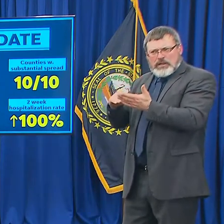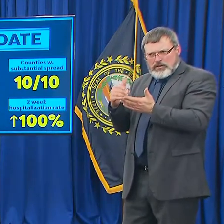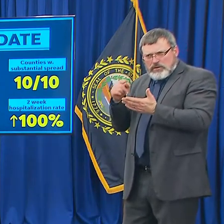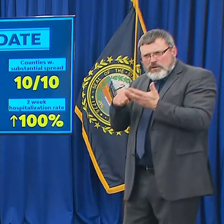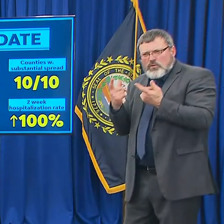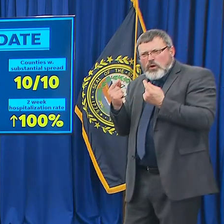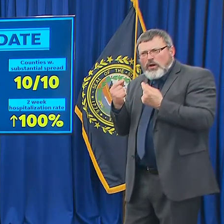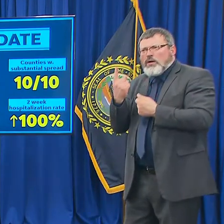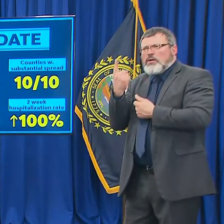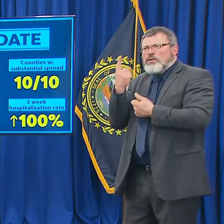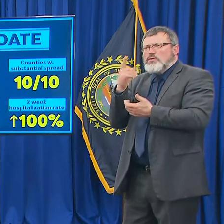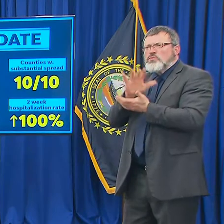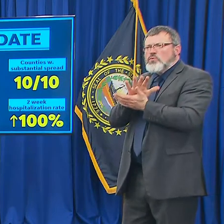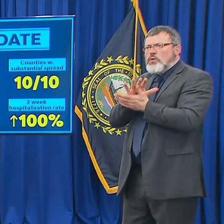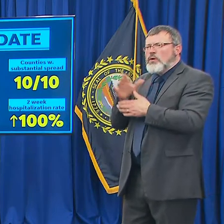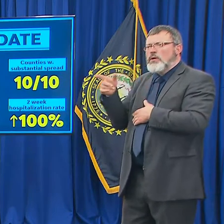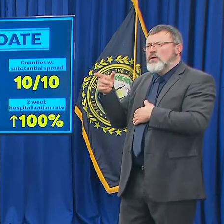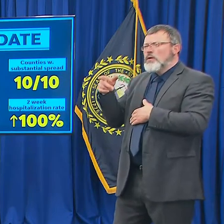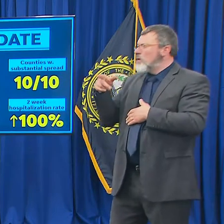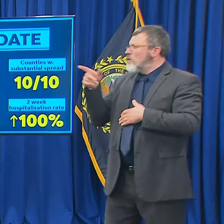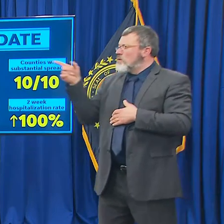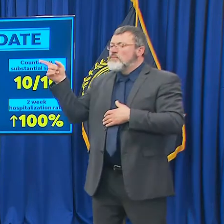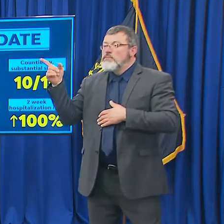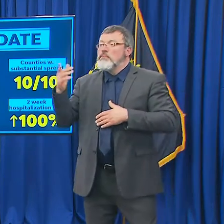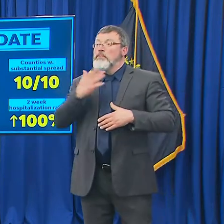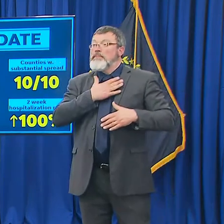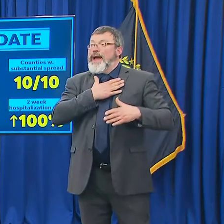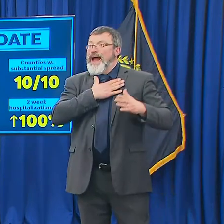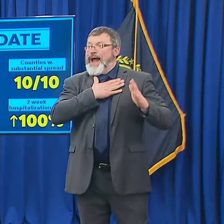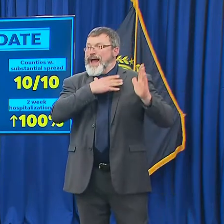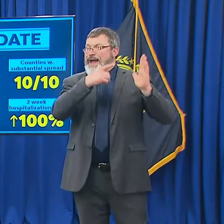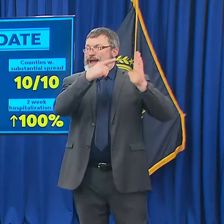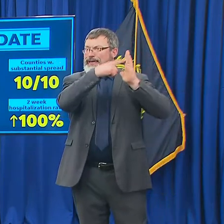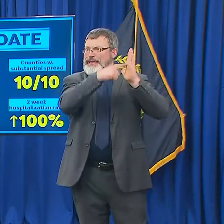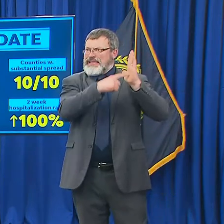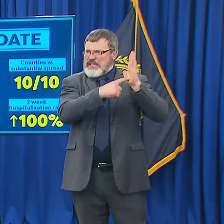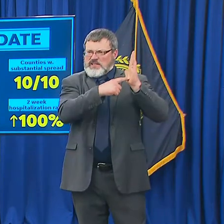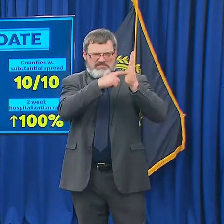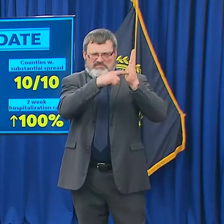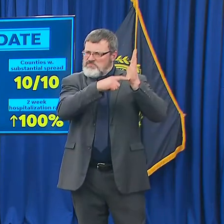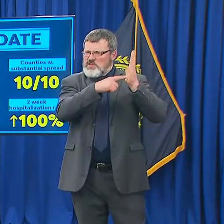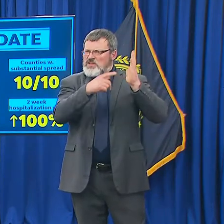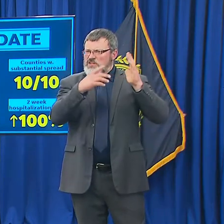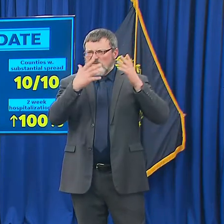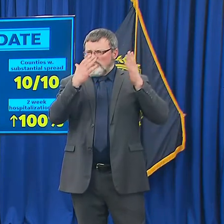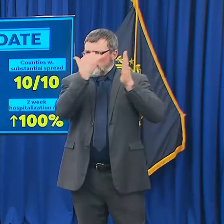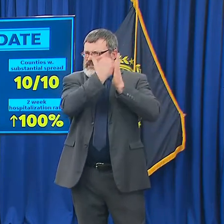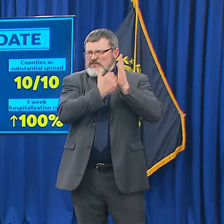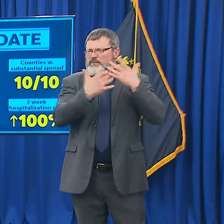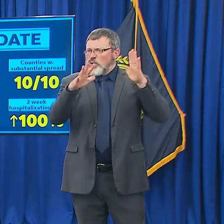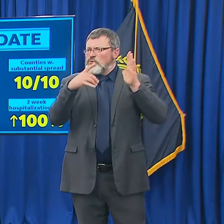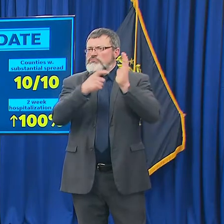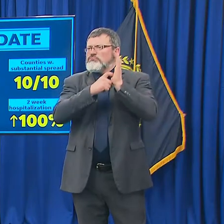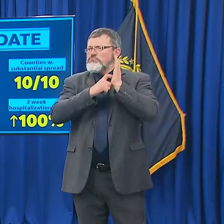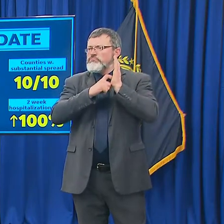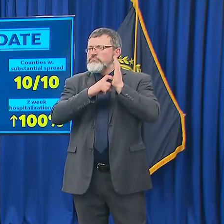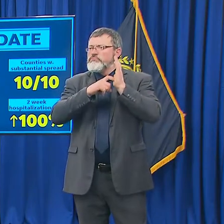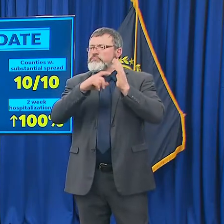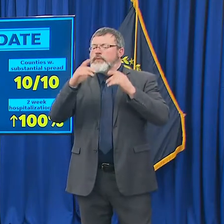Well you know one thing that I think we should all take a lot of pride in when it comes to enforcement whether it's on restaurant cadence or whatever it might be.